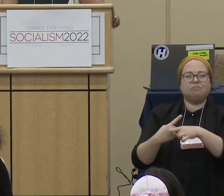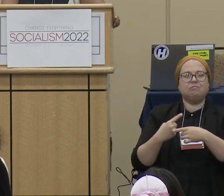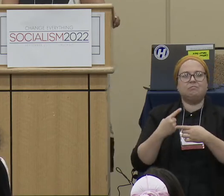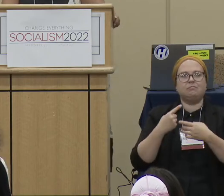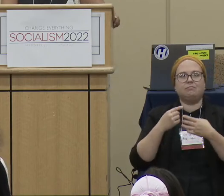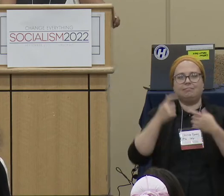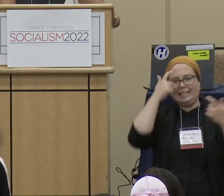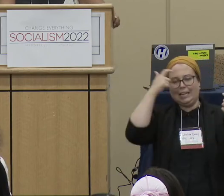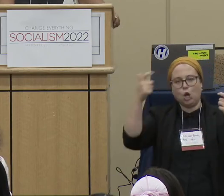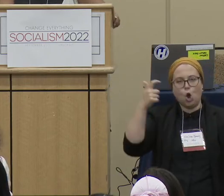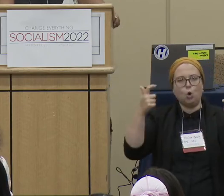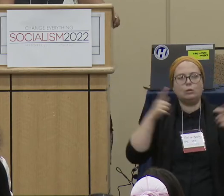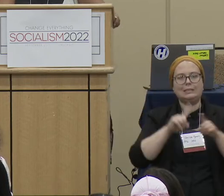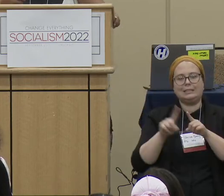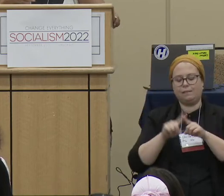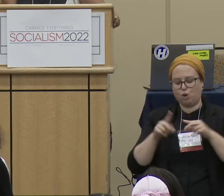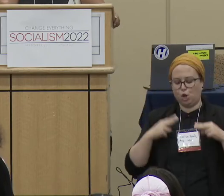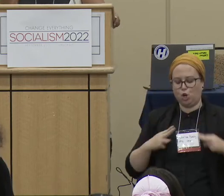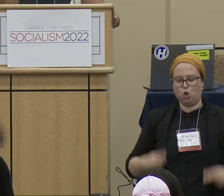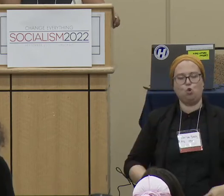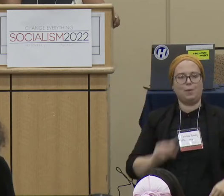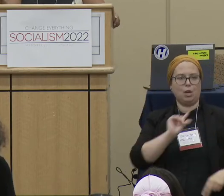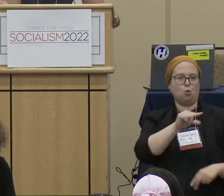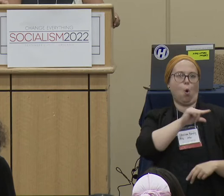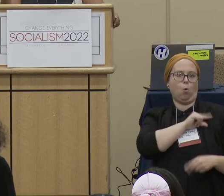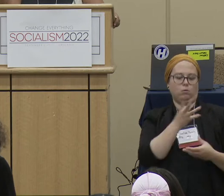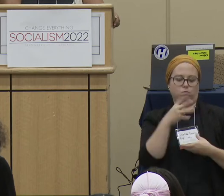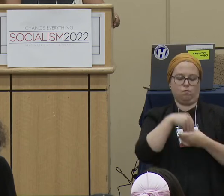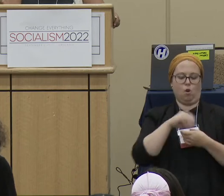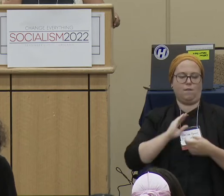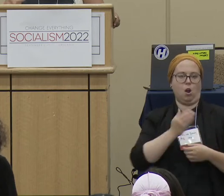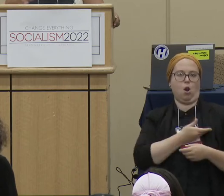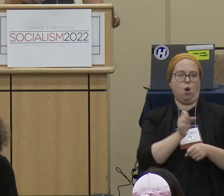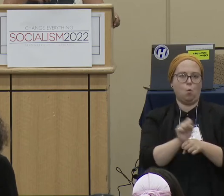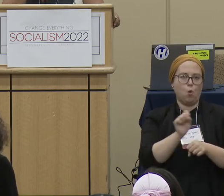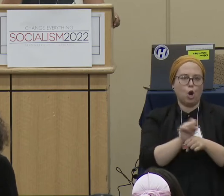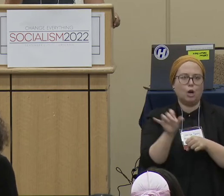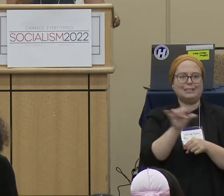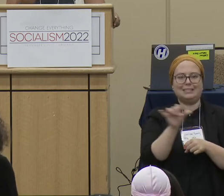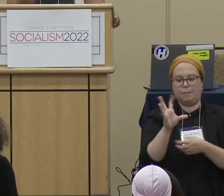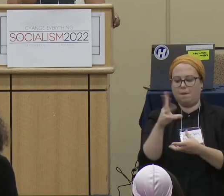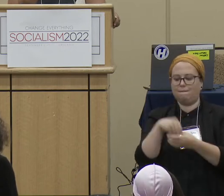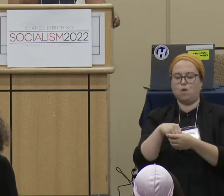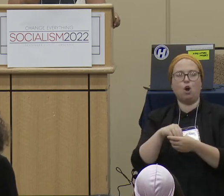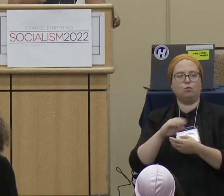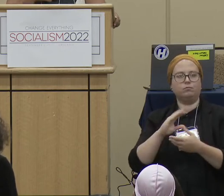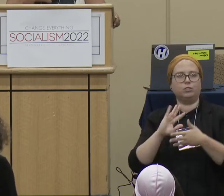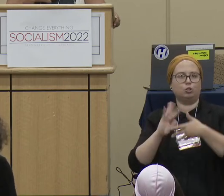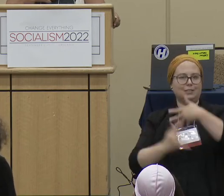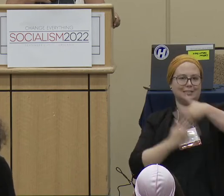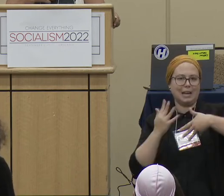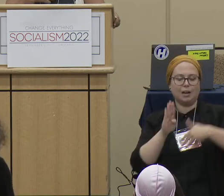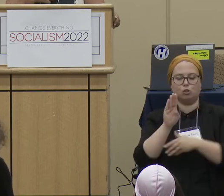tensions, there's competition, there's goes egos, there's all kinds of human qualities that play into our work like they